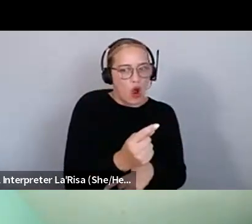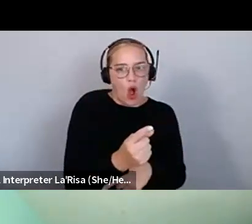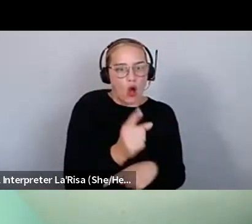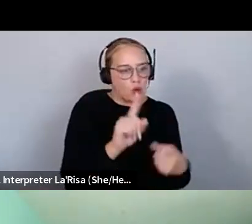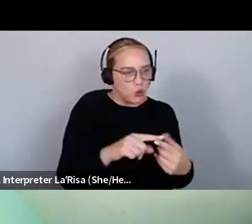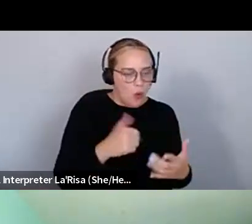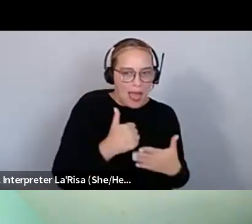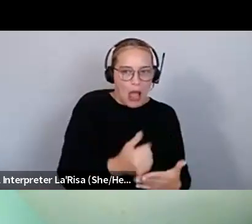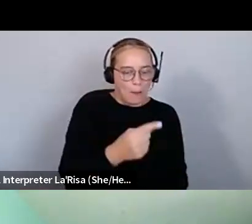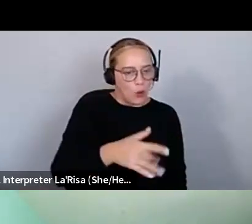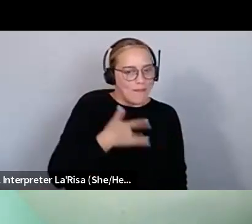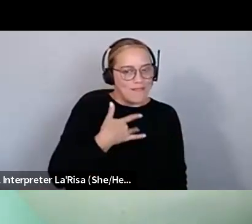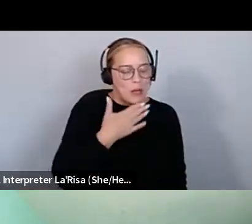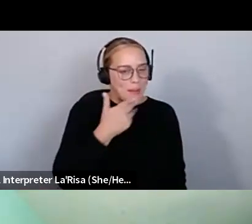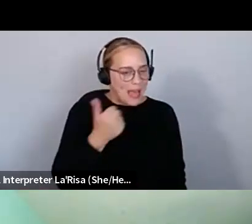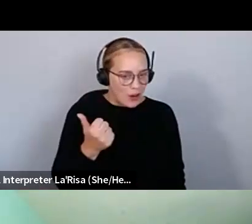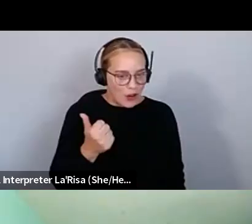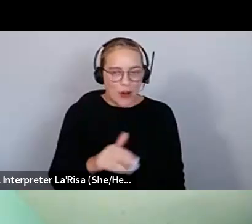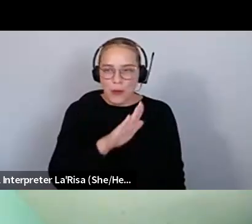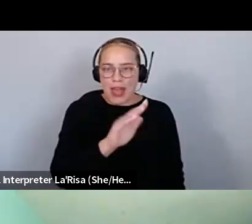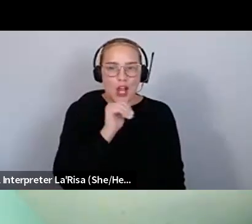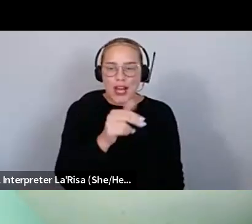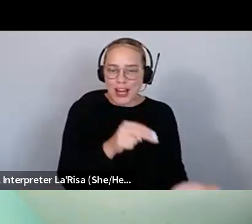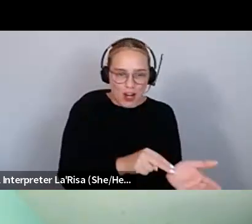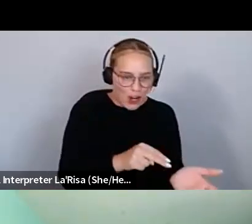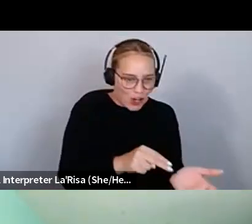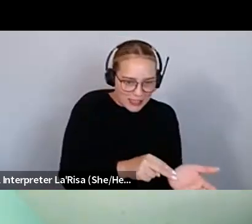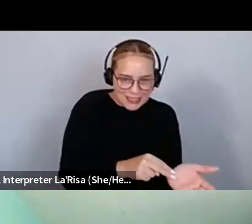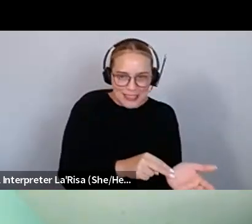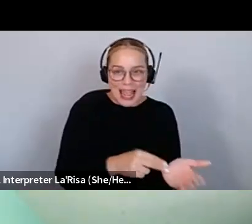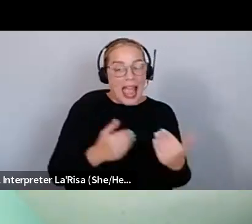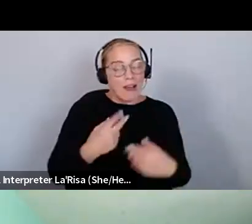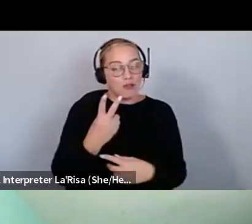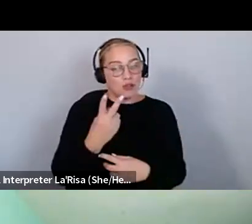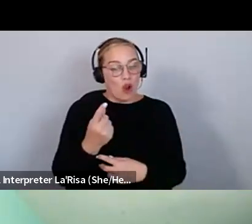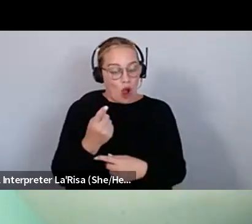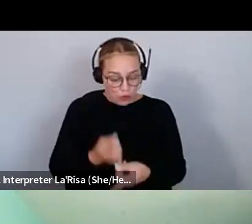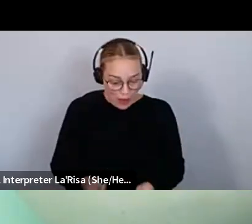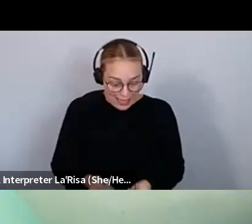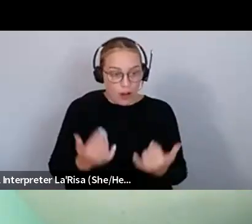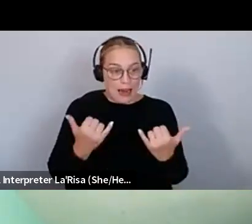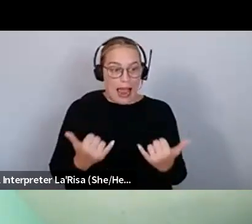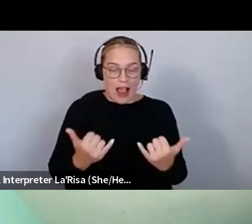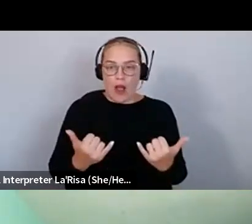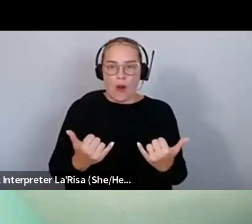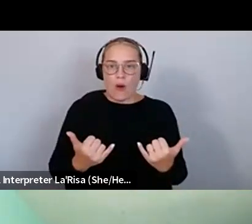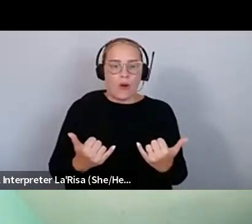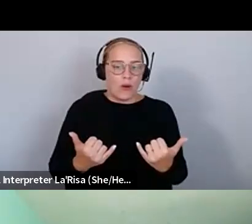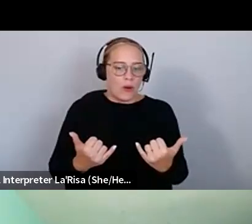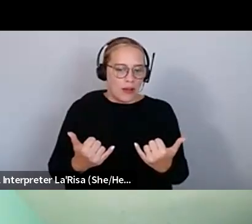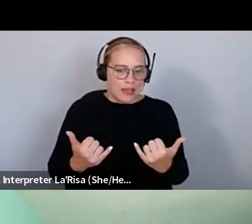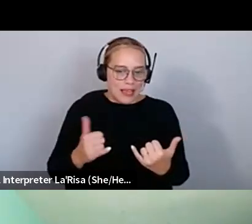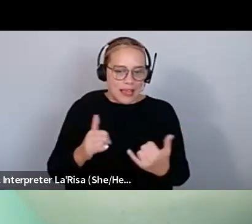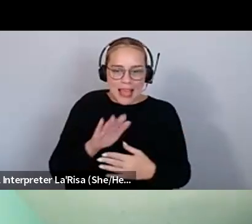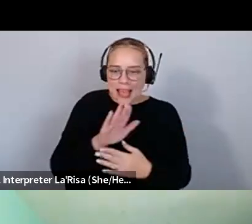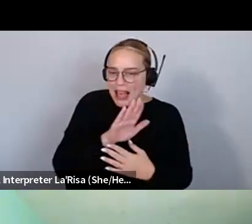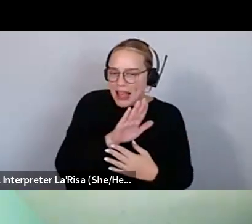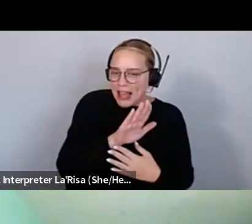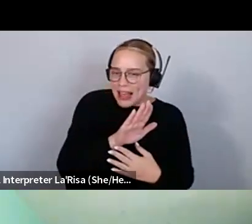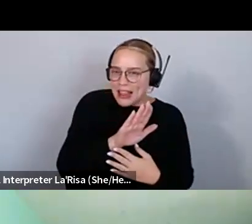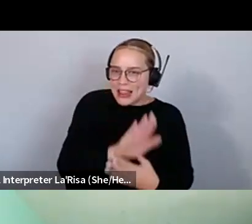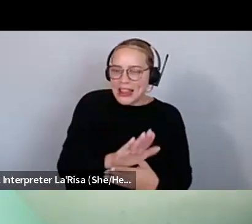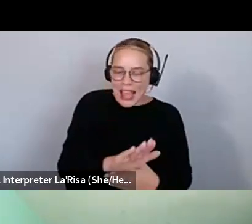train your dog to help you feel better. Your dog is not a nurse. They are